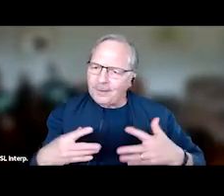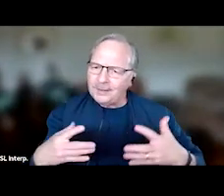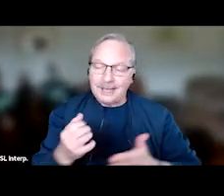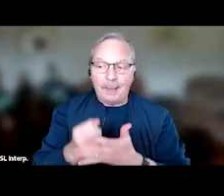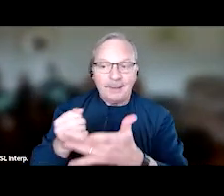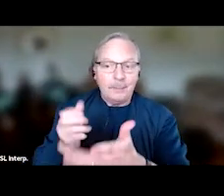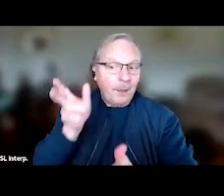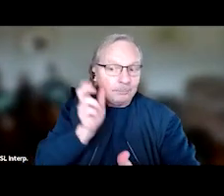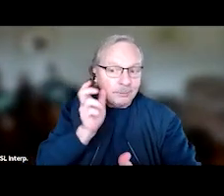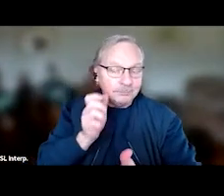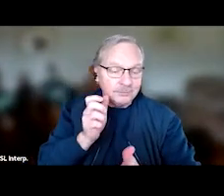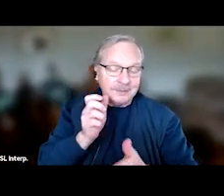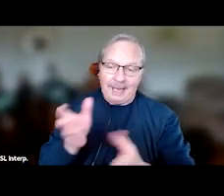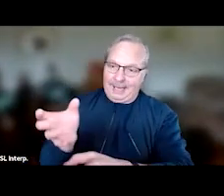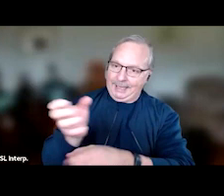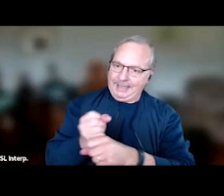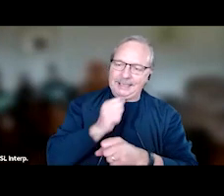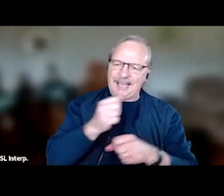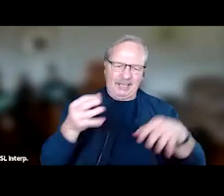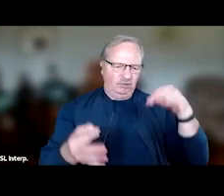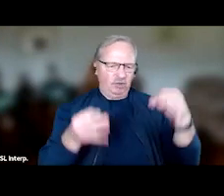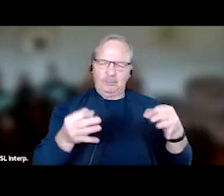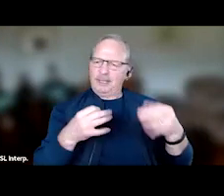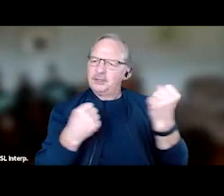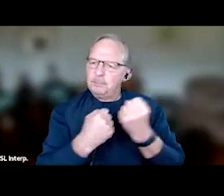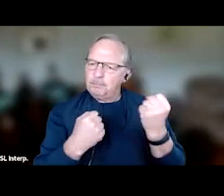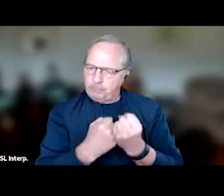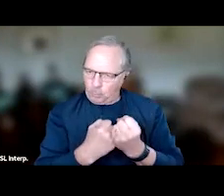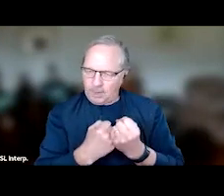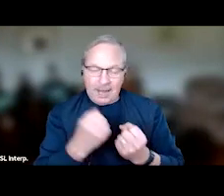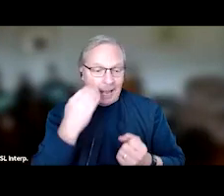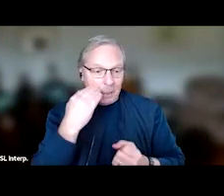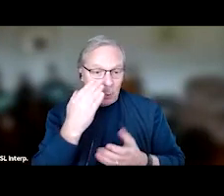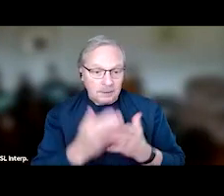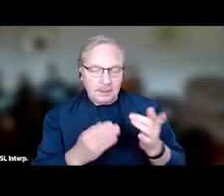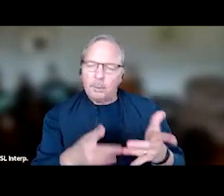and receive nonjudgmental support. And I know that there were some that put compassion in the chat.